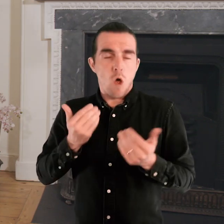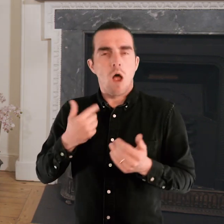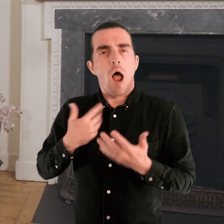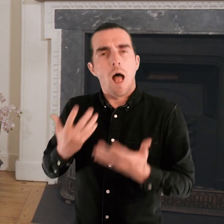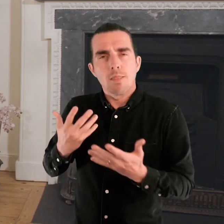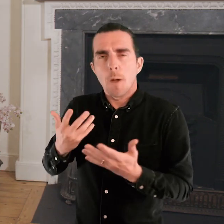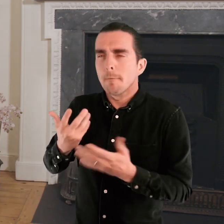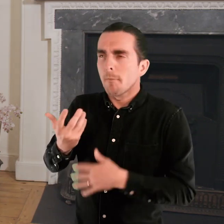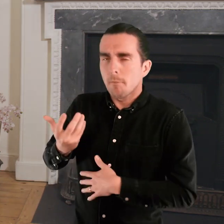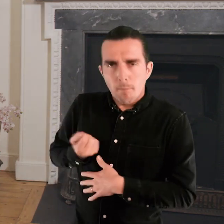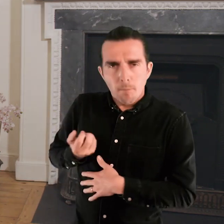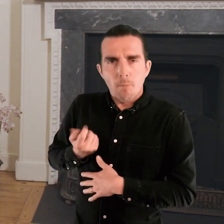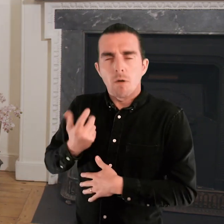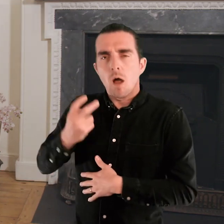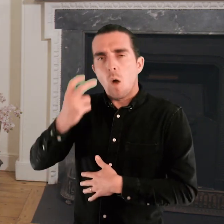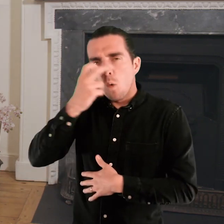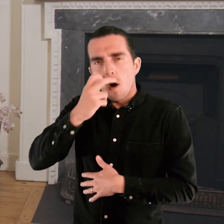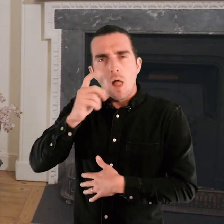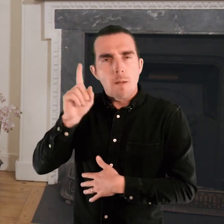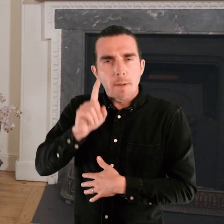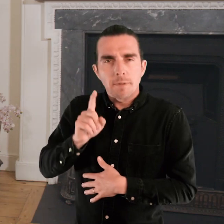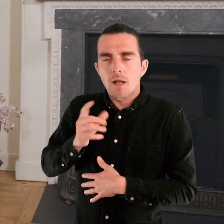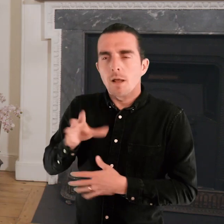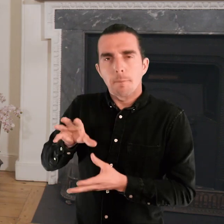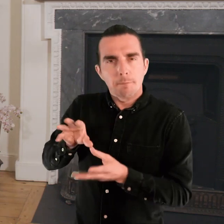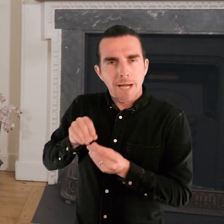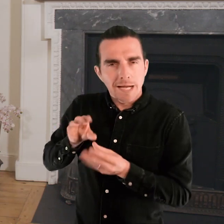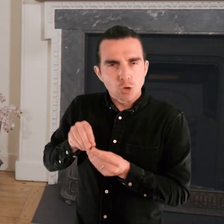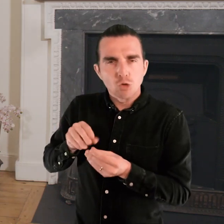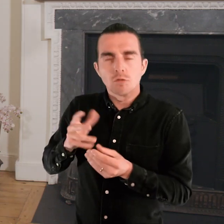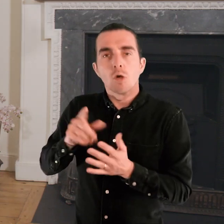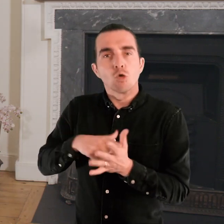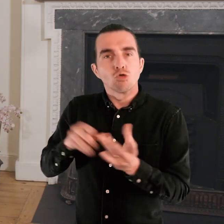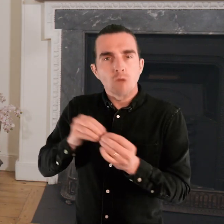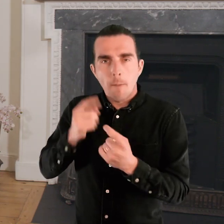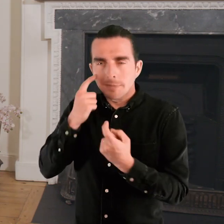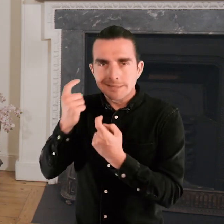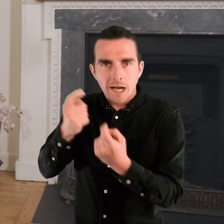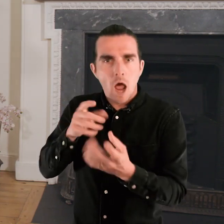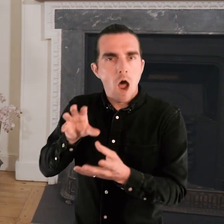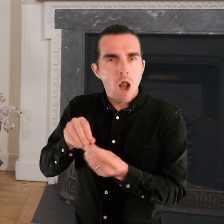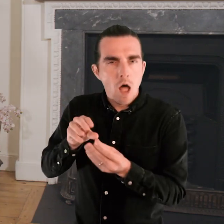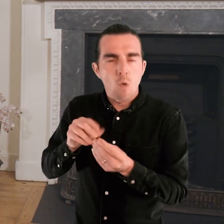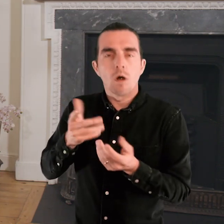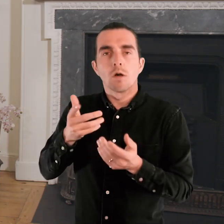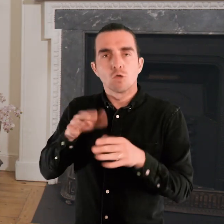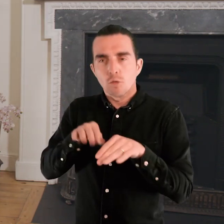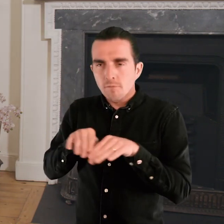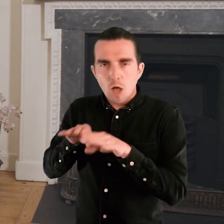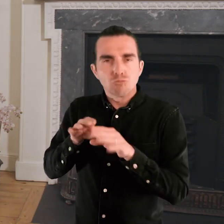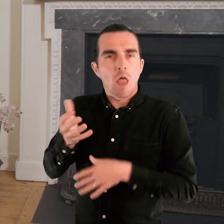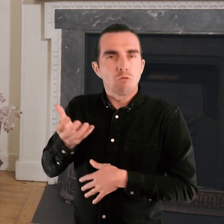We have a Social Security system, Old Age Pension, We have Jobseeker's Allowance, Universal Credit and so on.